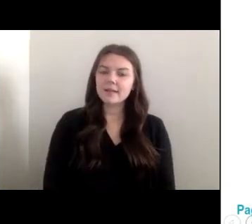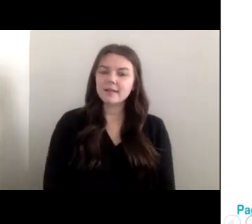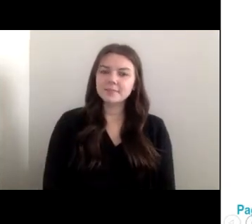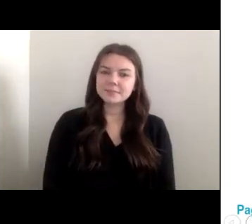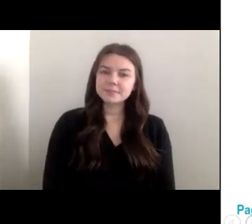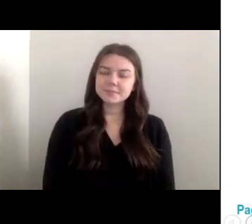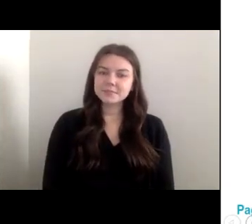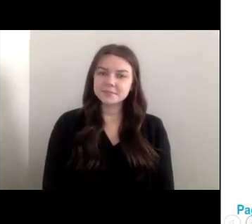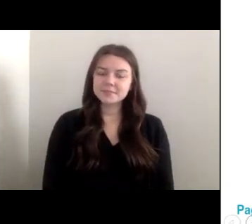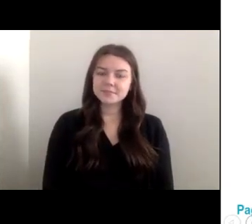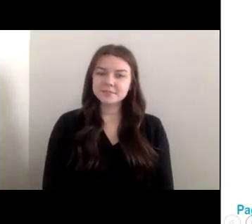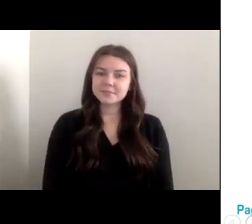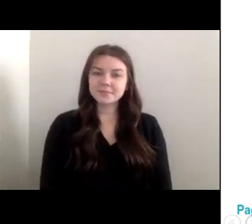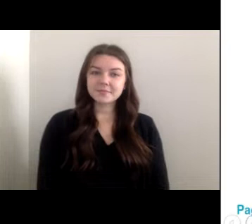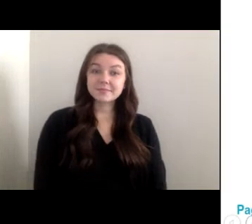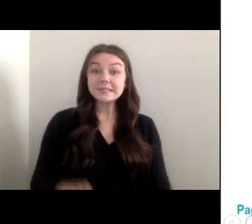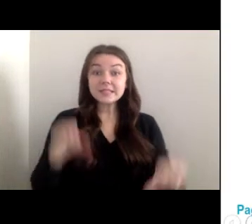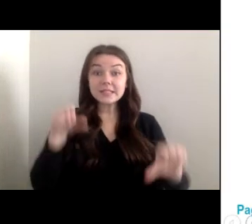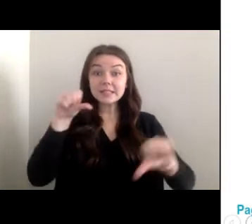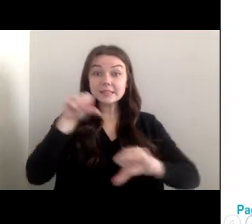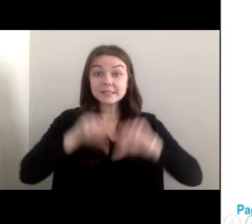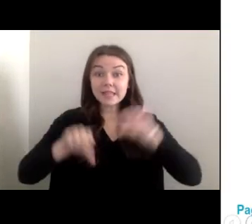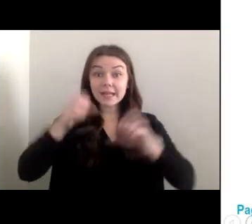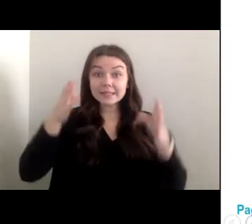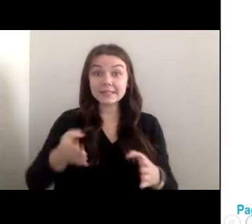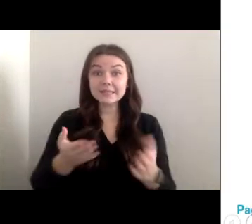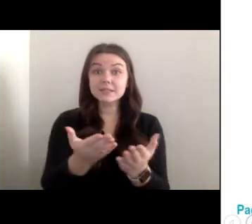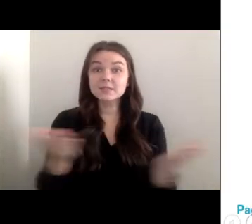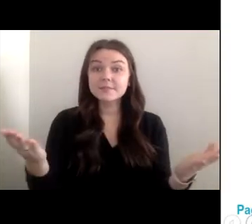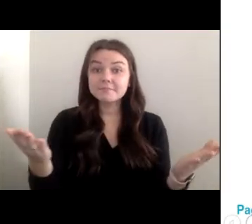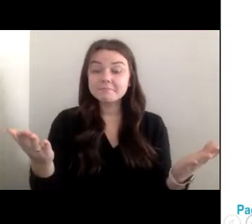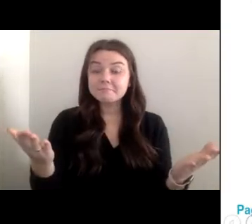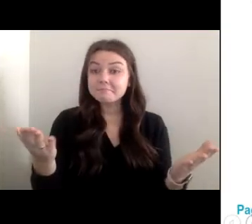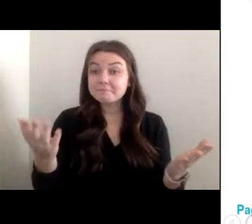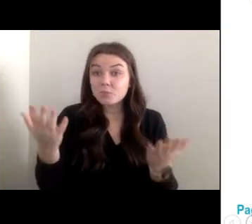Okay, scientists, let's hear what you saw.